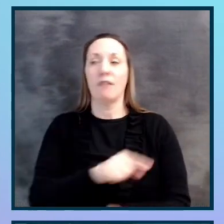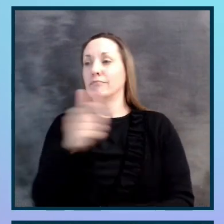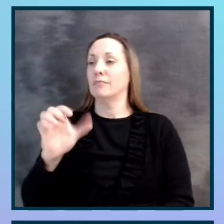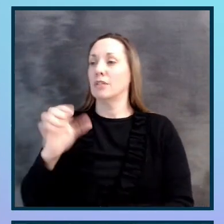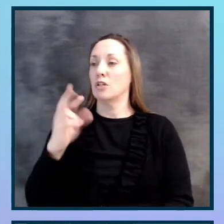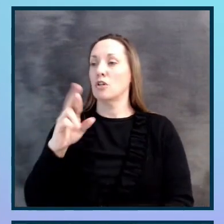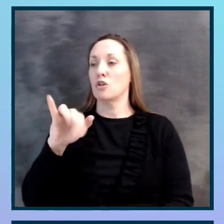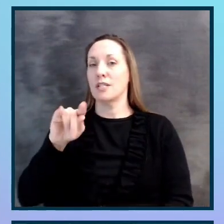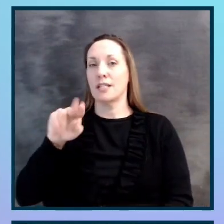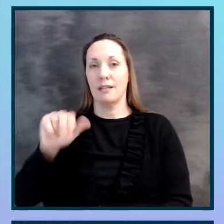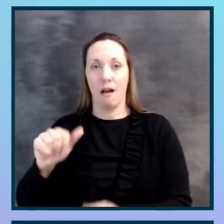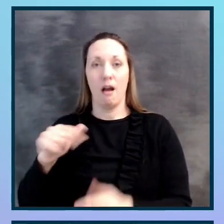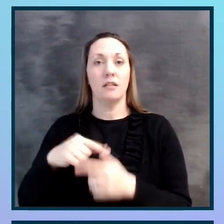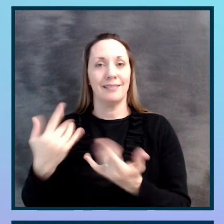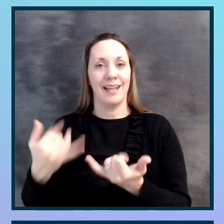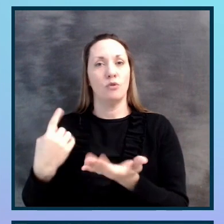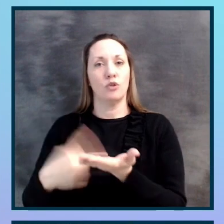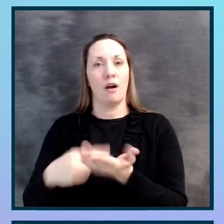to talk about what we're doing next.